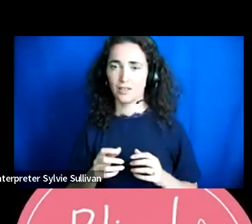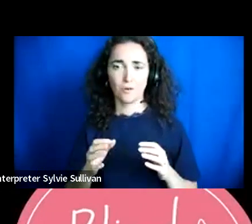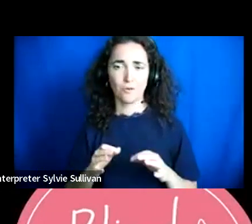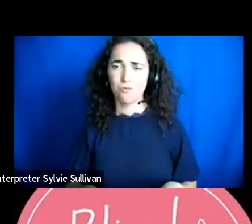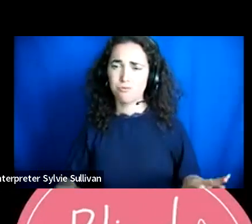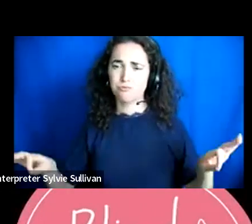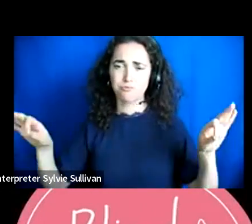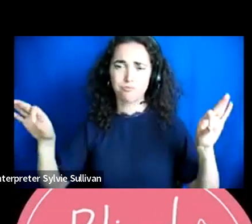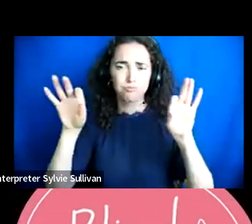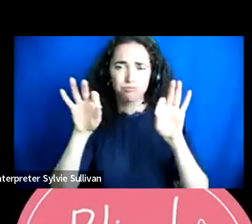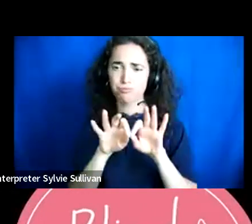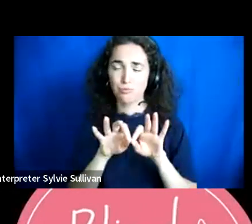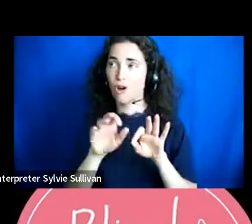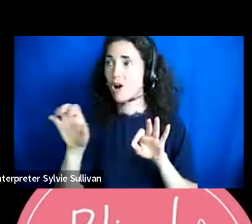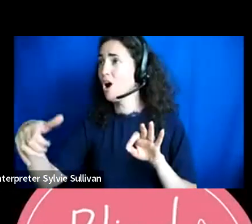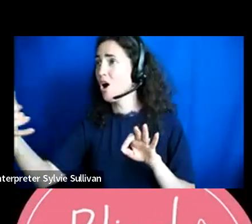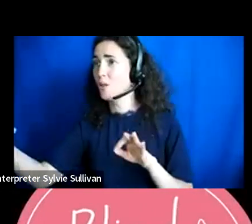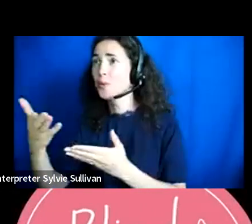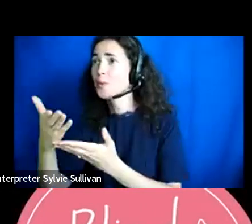You can't you know you don't get that anywhere else.